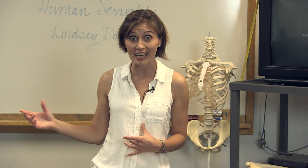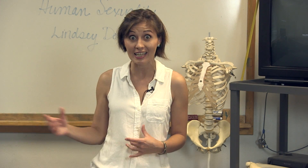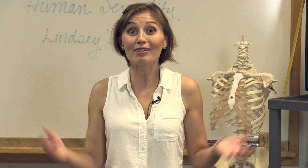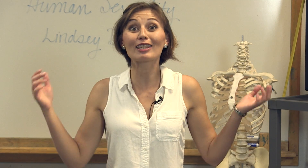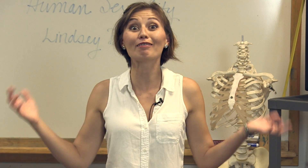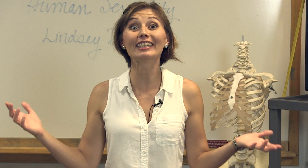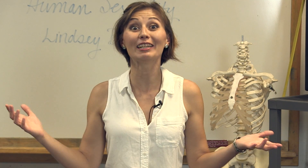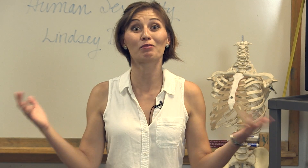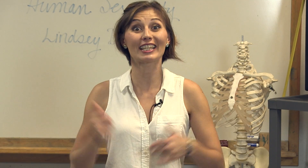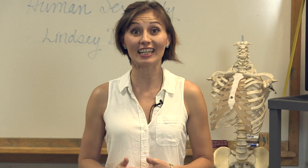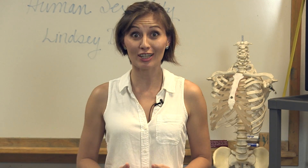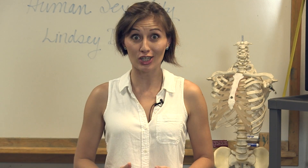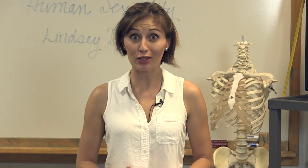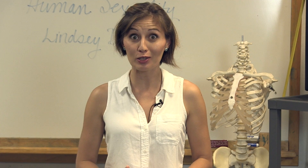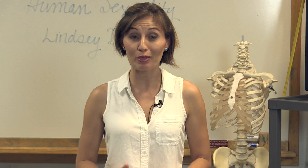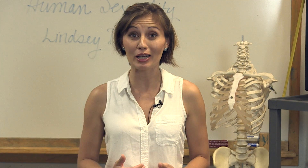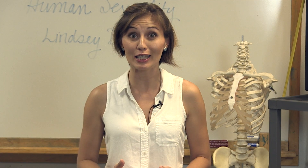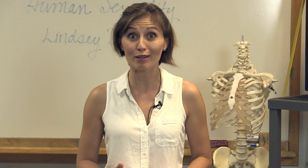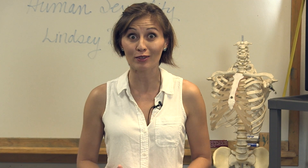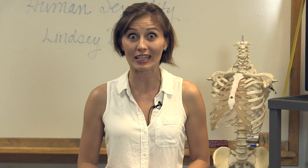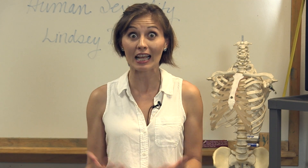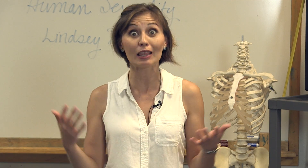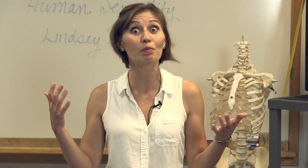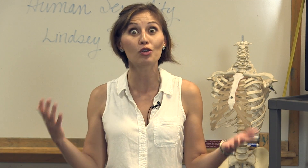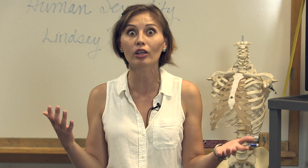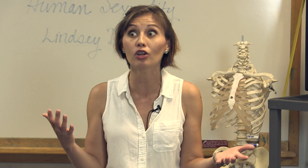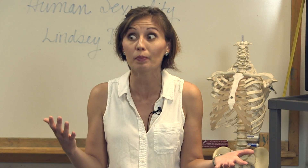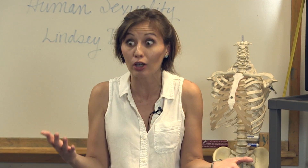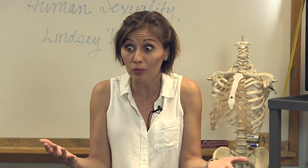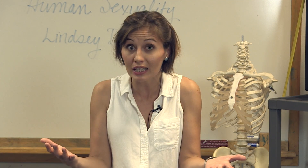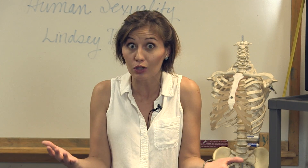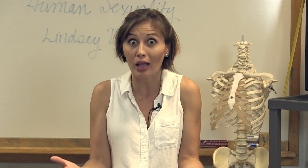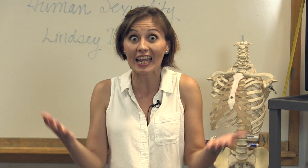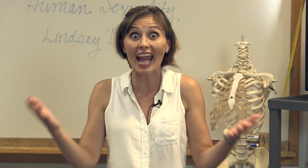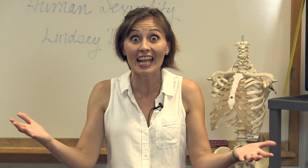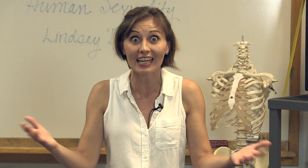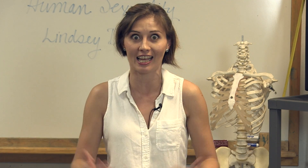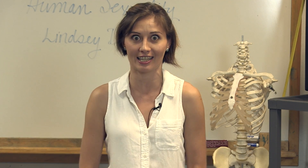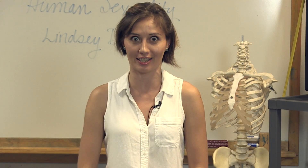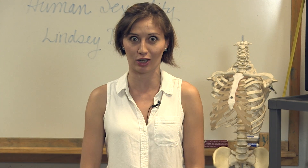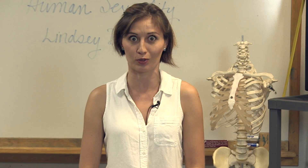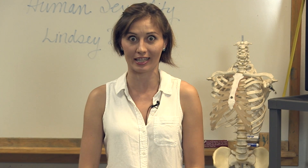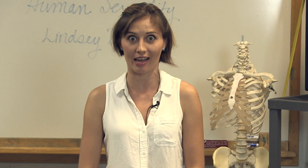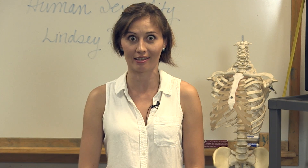I was thrilled and proceeded to share this with my students Telling them, "You can learn about human sexuality and ASL sexual signs!"